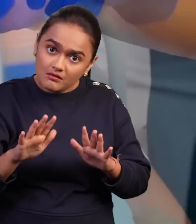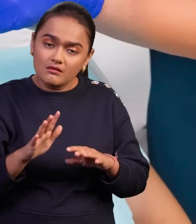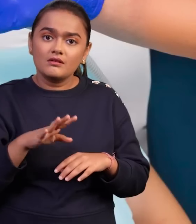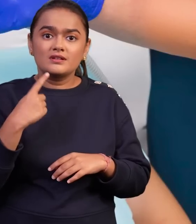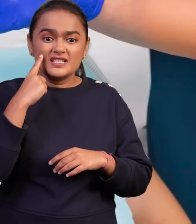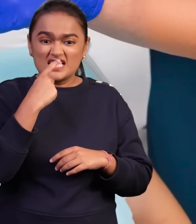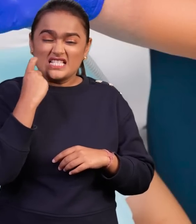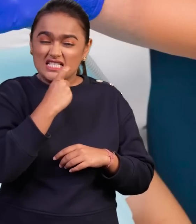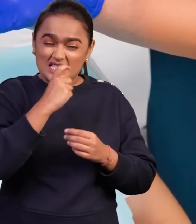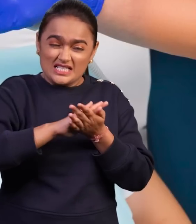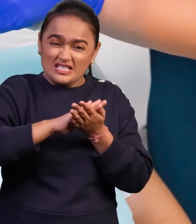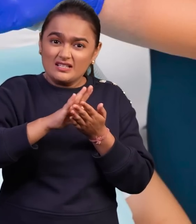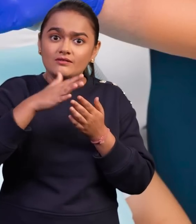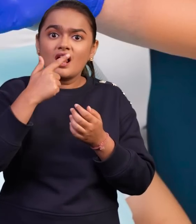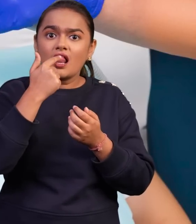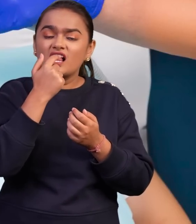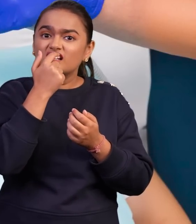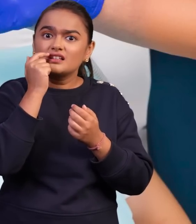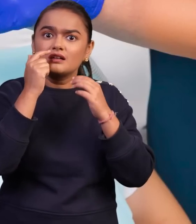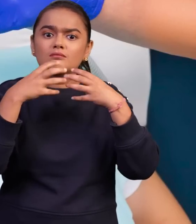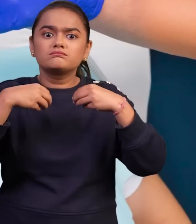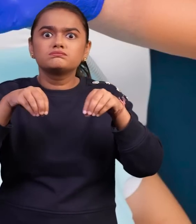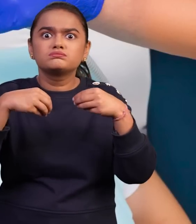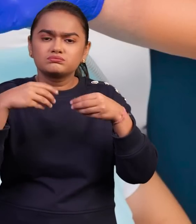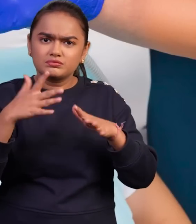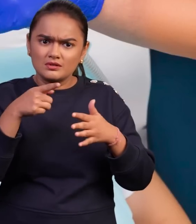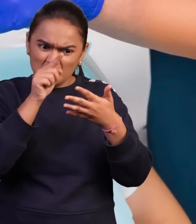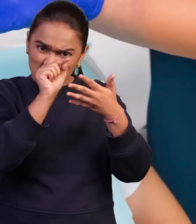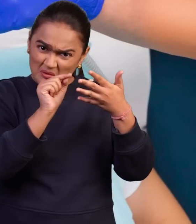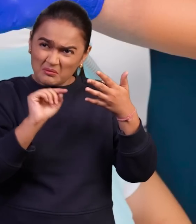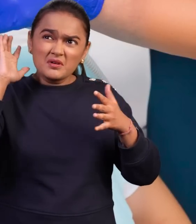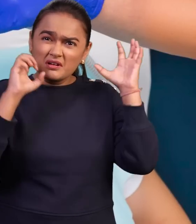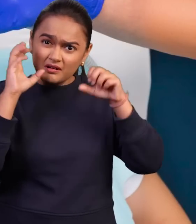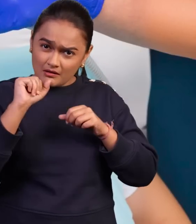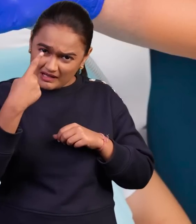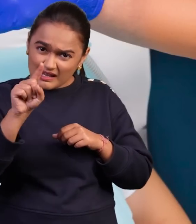and teeth cleaning loosens the gums. Are these all true or are they just myths?